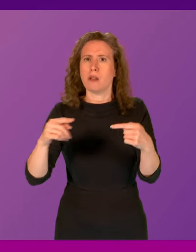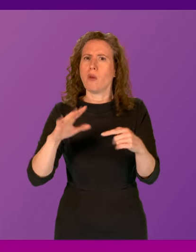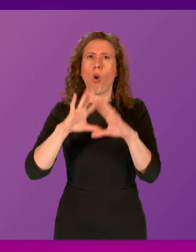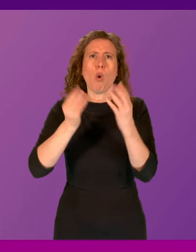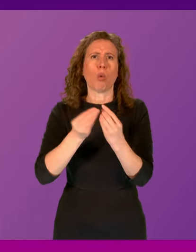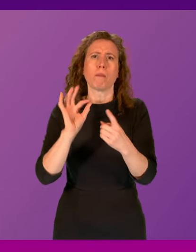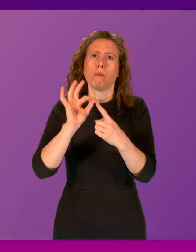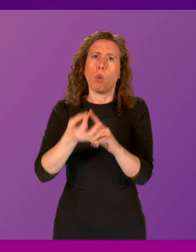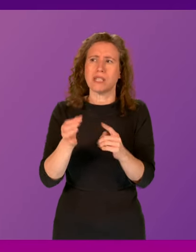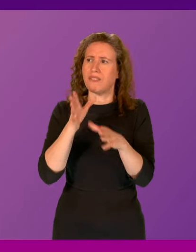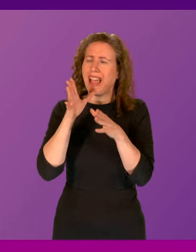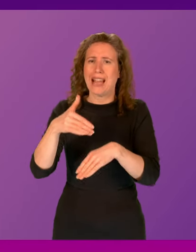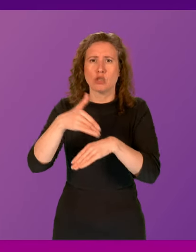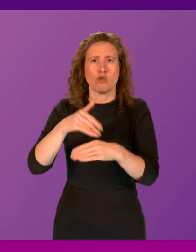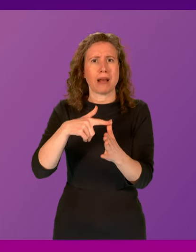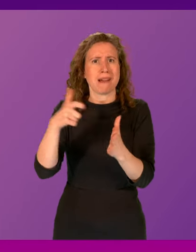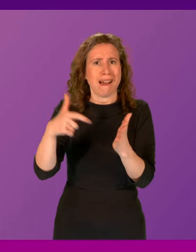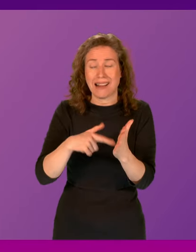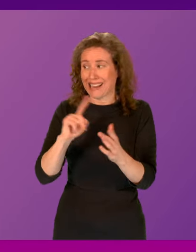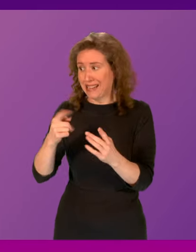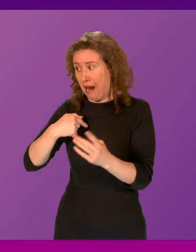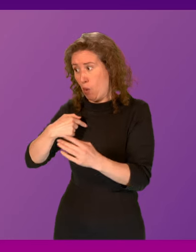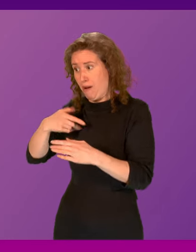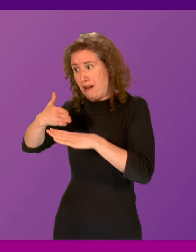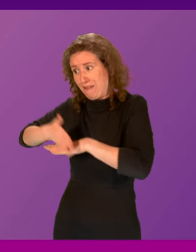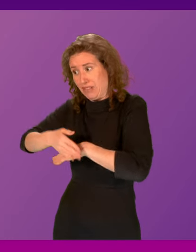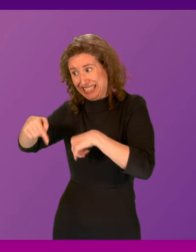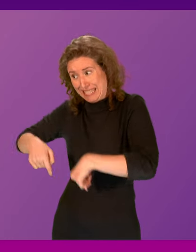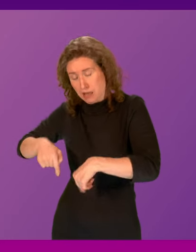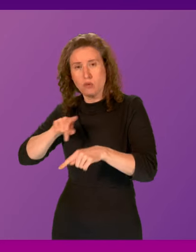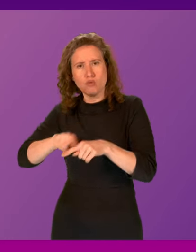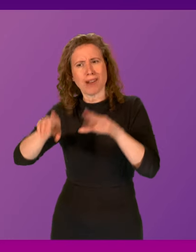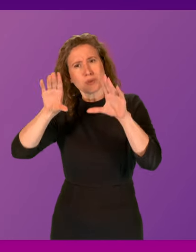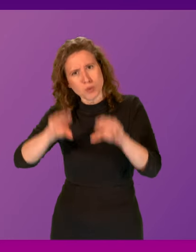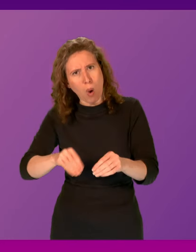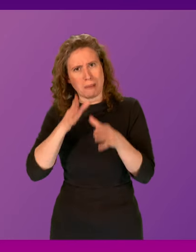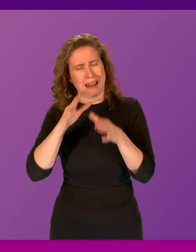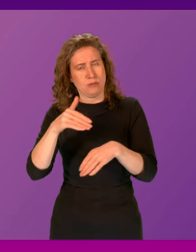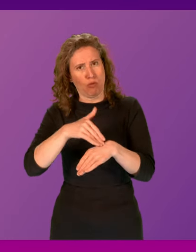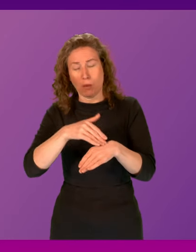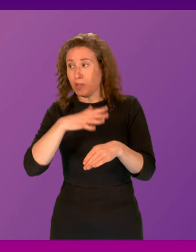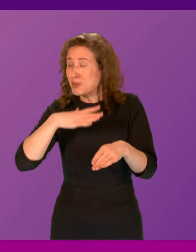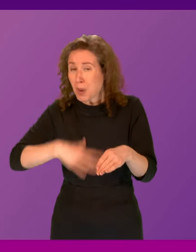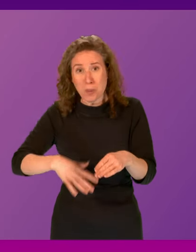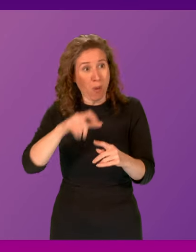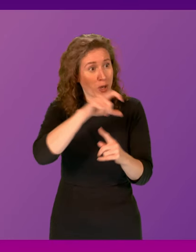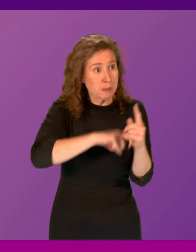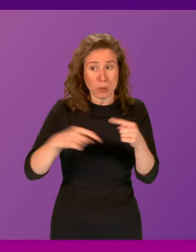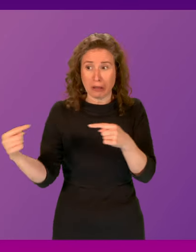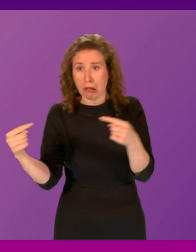our endeavours in Parliament to tackle hate crime—is to ensure a more cohesive society,